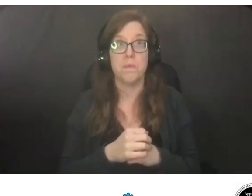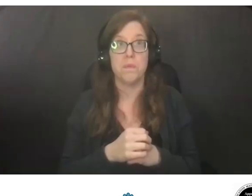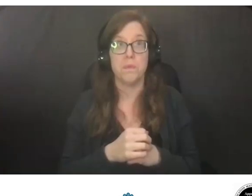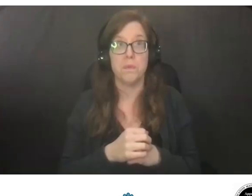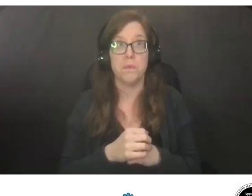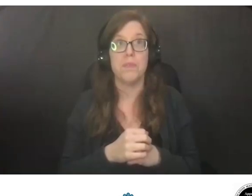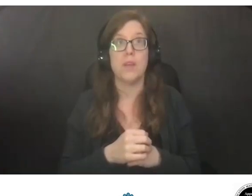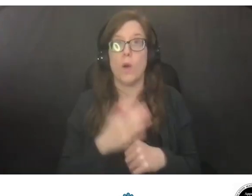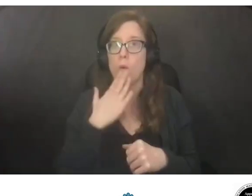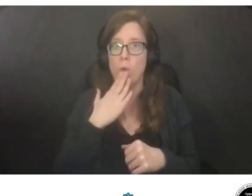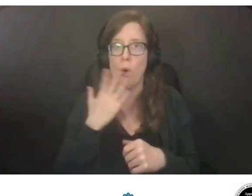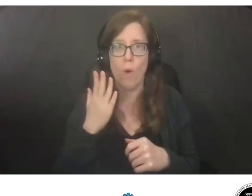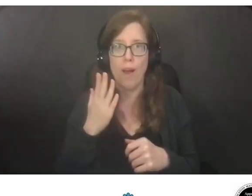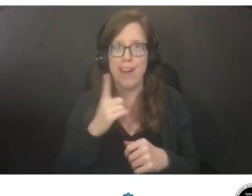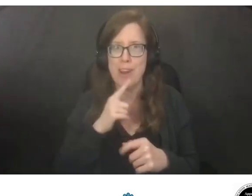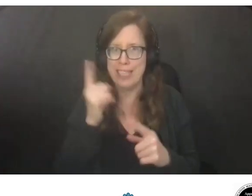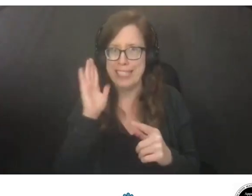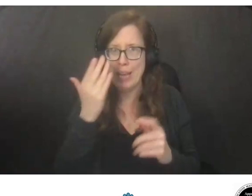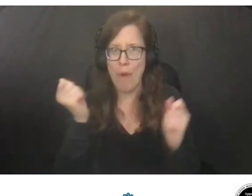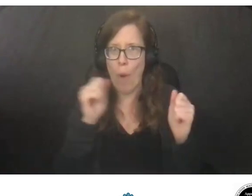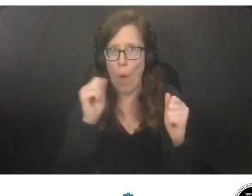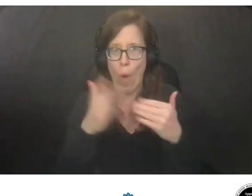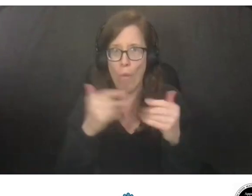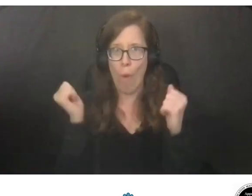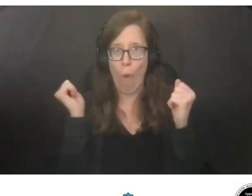My goodness, that's like, nearly everybody.